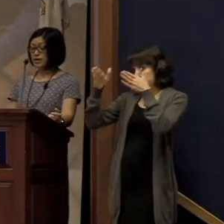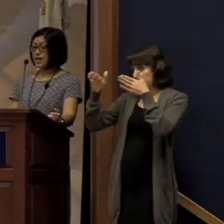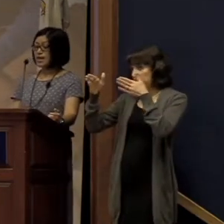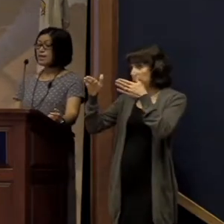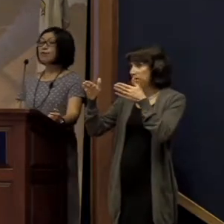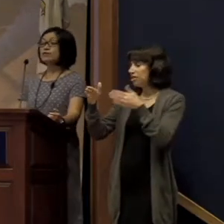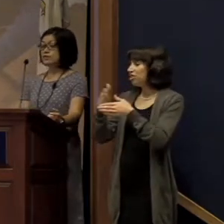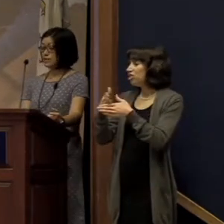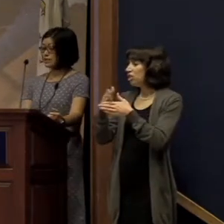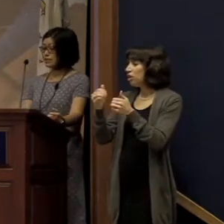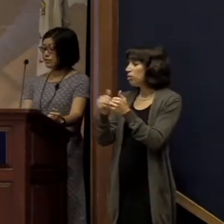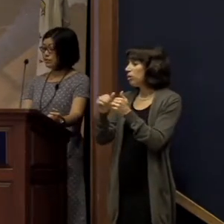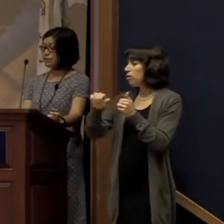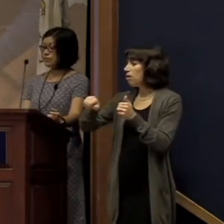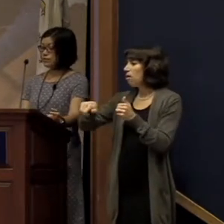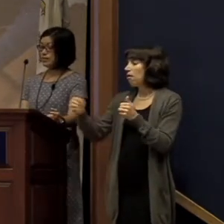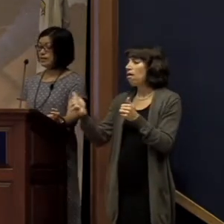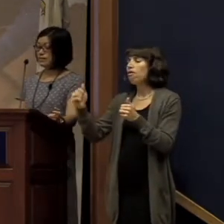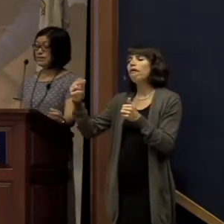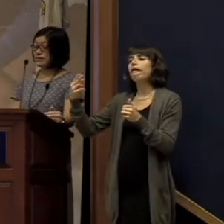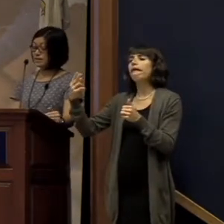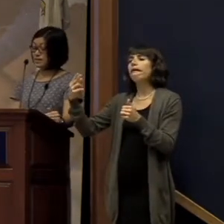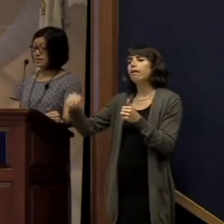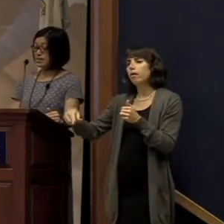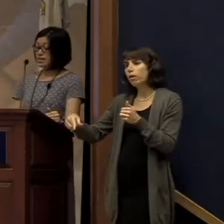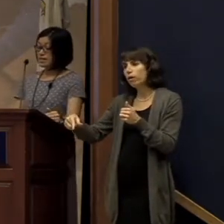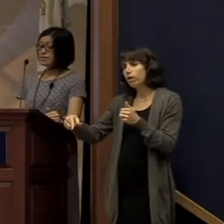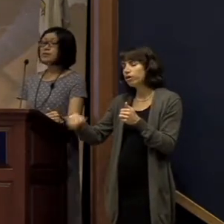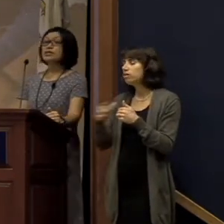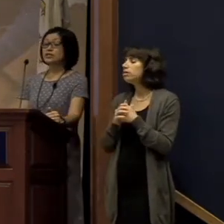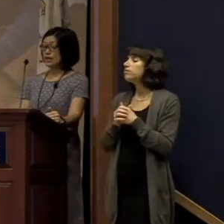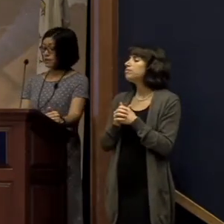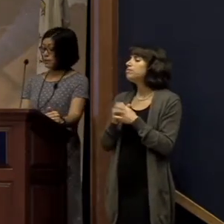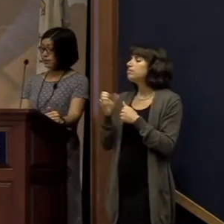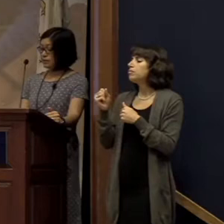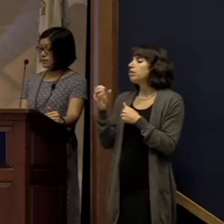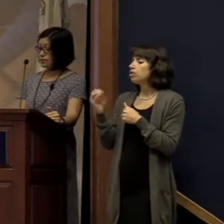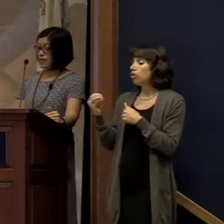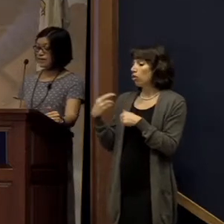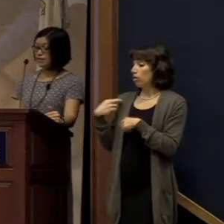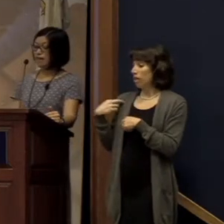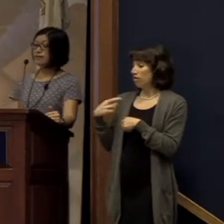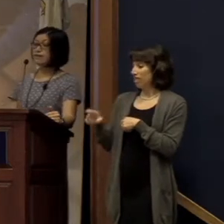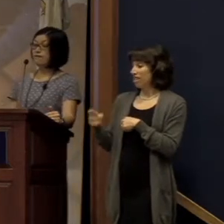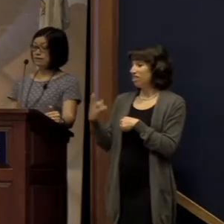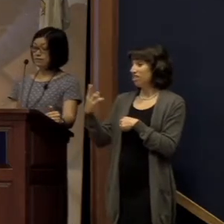That oversees the youth community club in their city. The religious headquarters also has a childcare